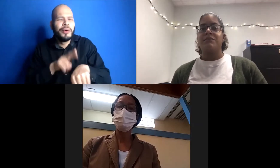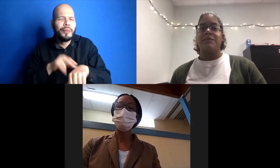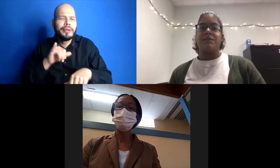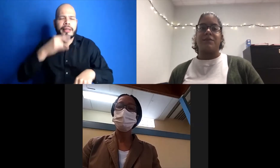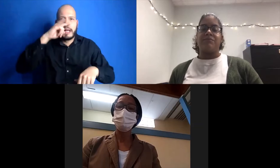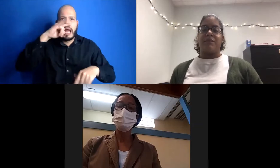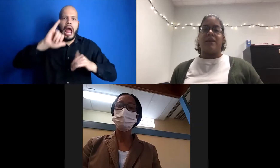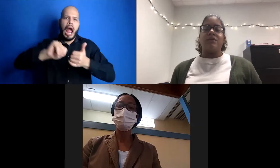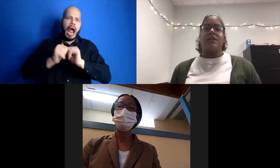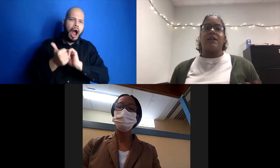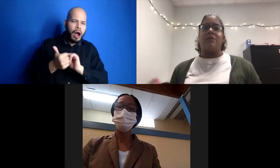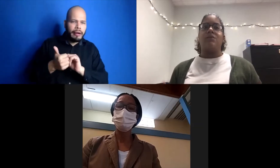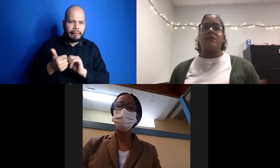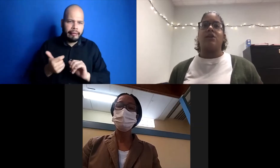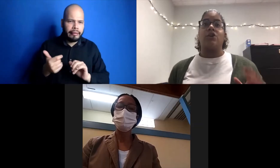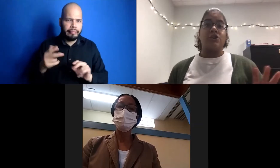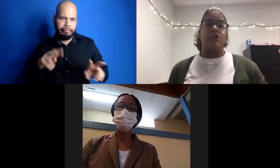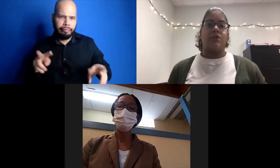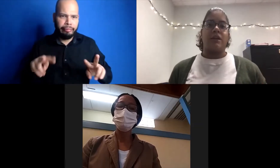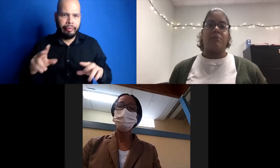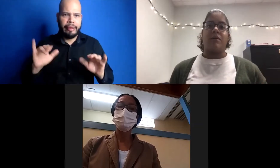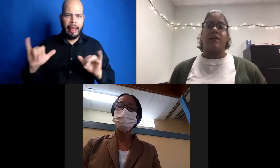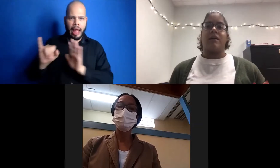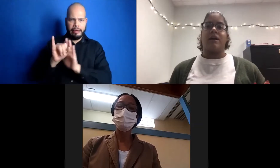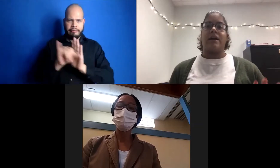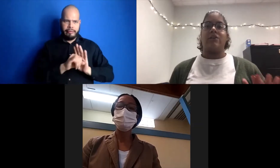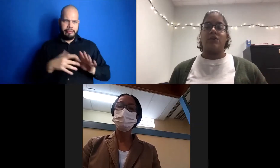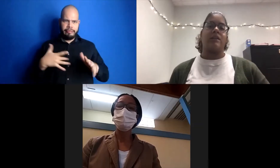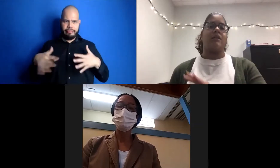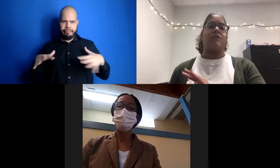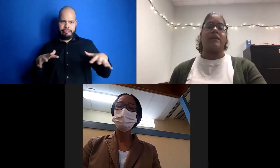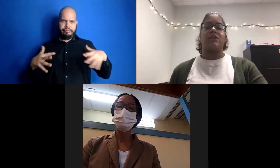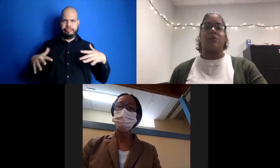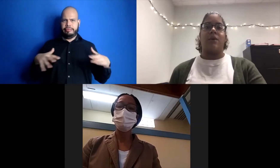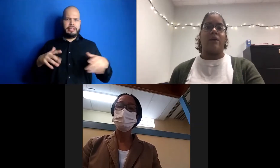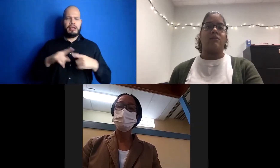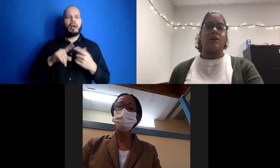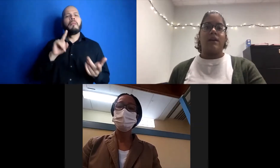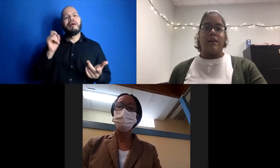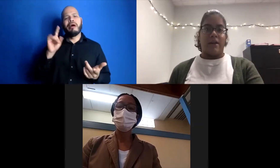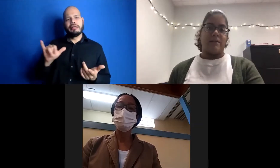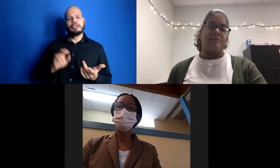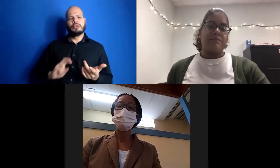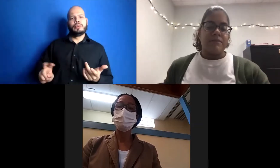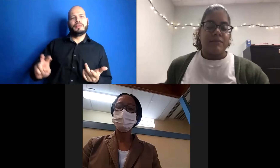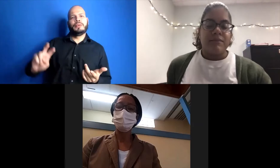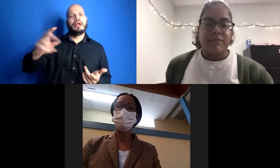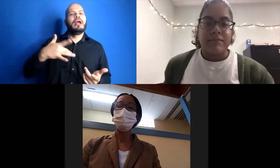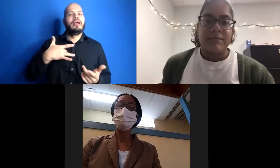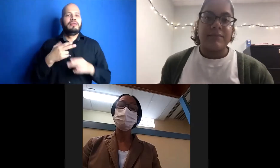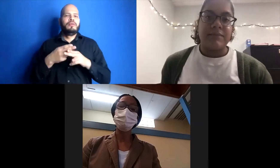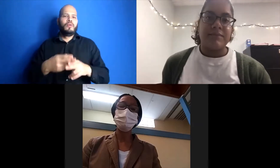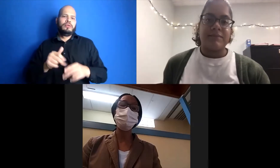so it was a it was a good journey but I learned a lot of things throughout that wow that's amazing